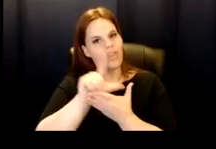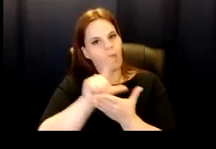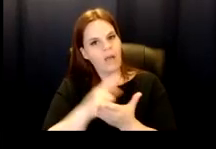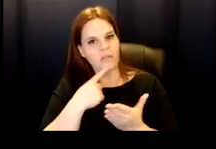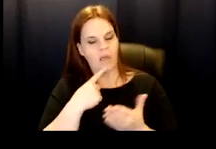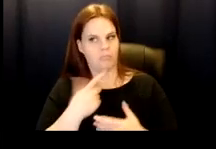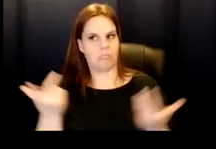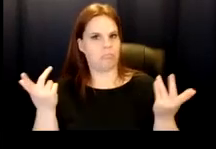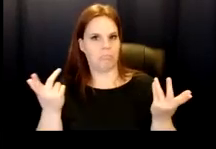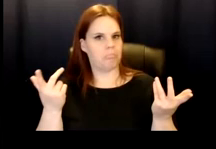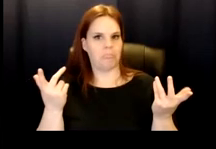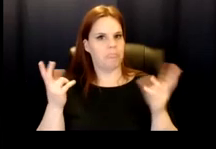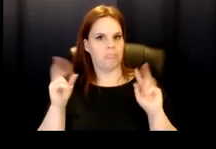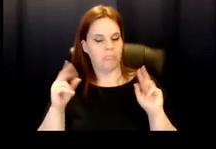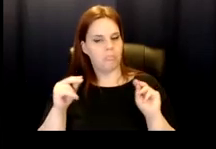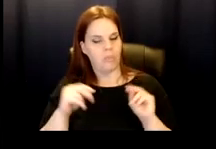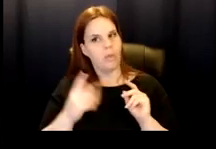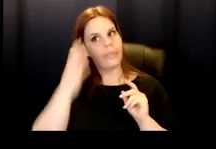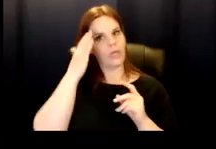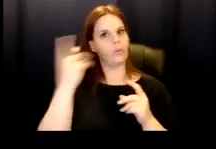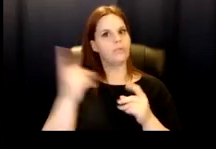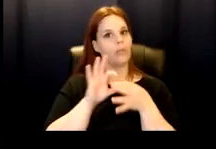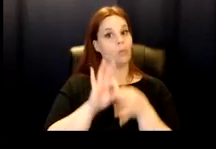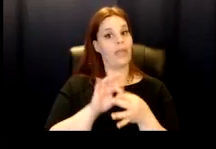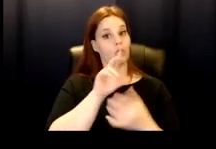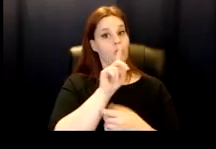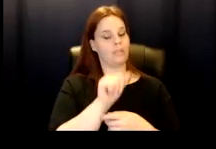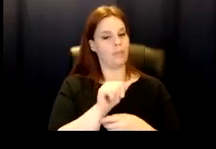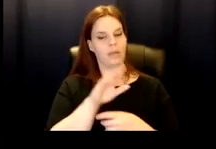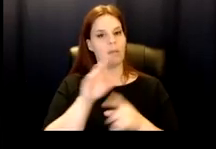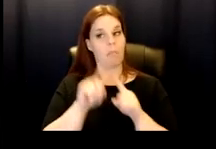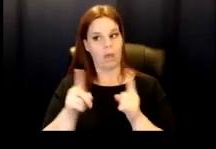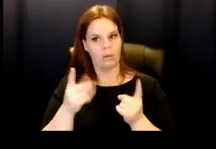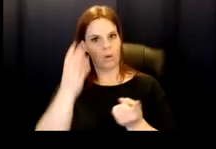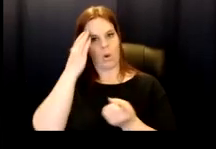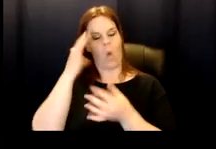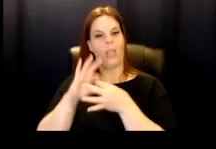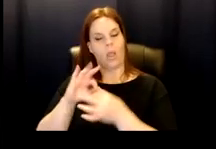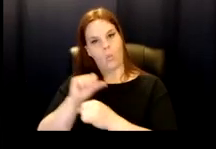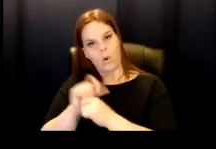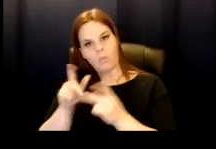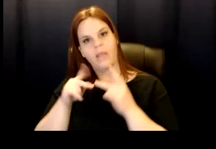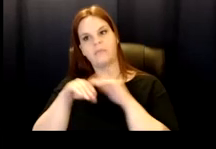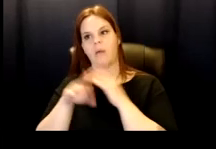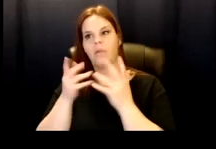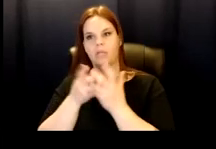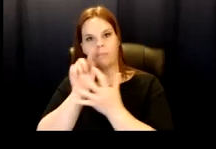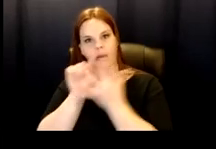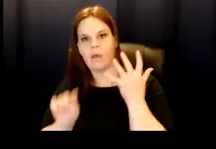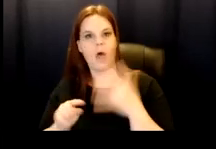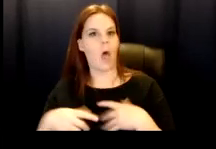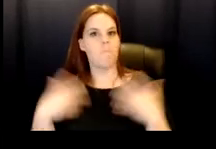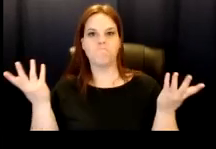They certainly didn't know about the accommodation provisions too. So this really focuses on